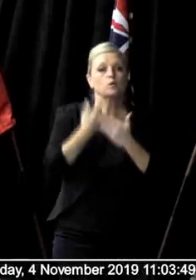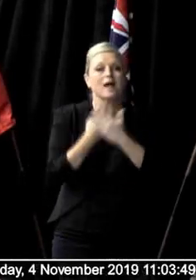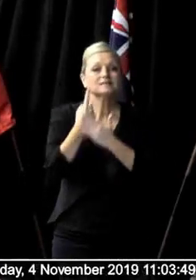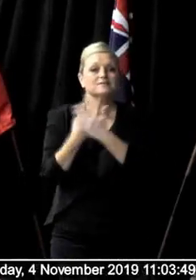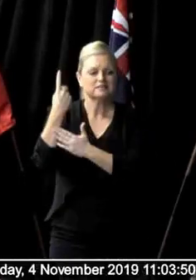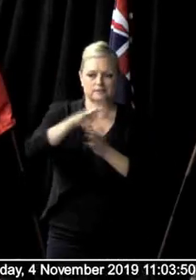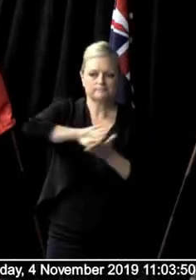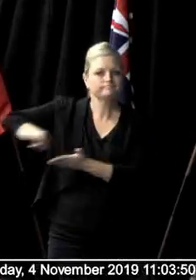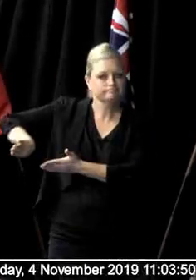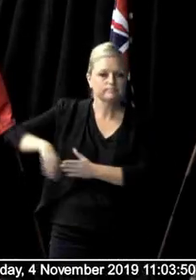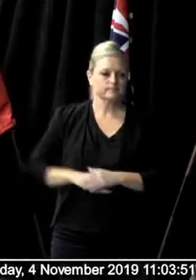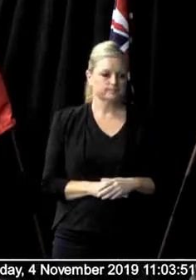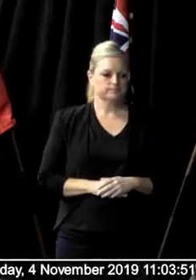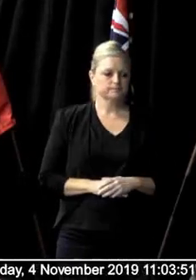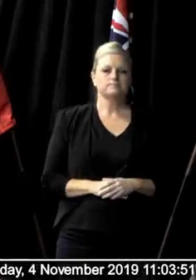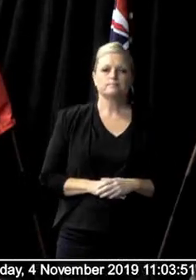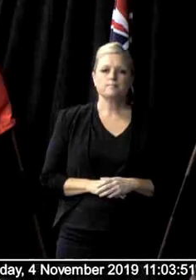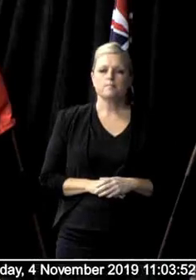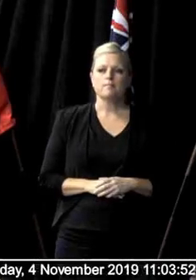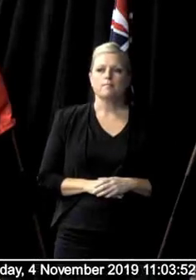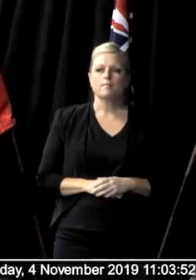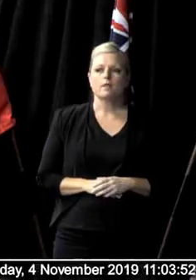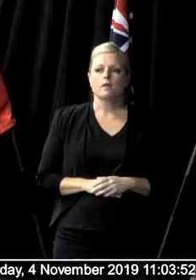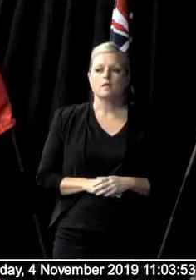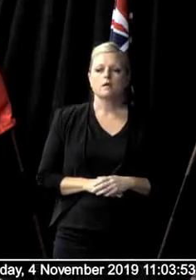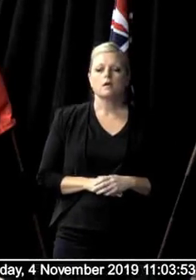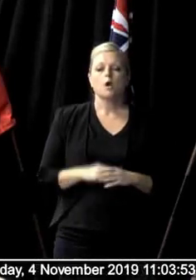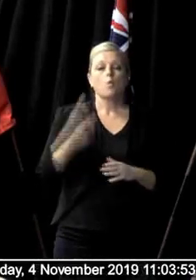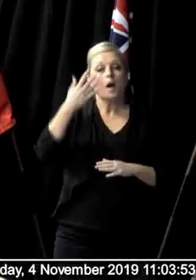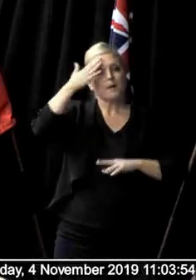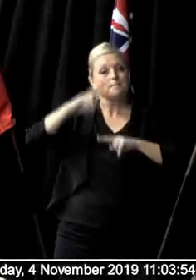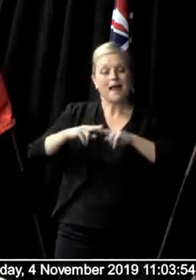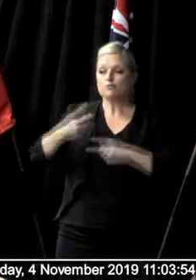Another parent reported that the principal at times forgot to include support unit